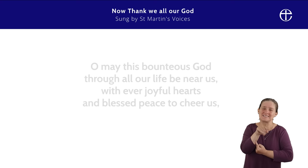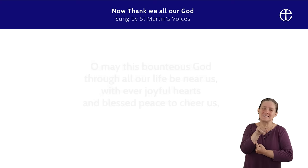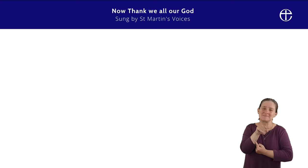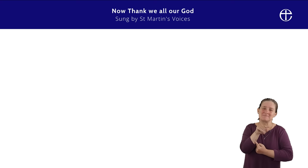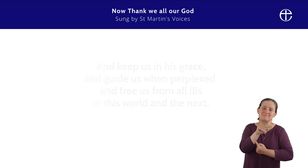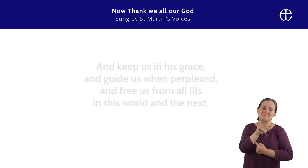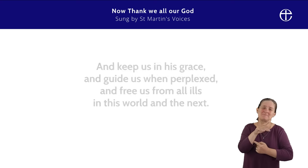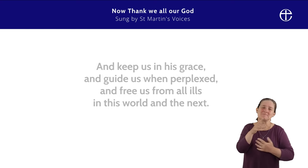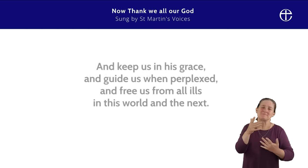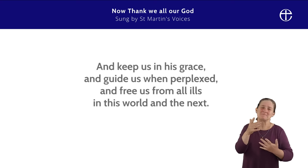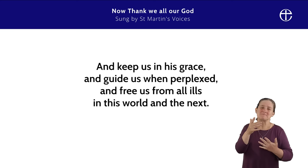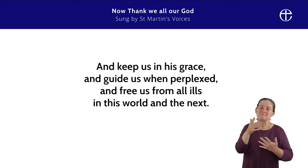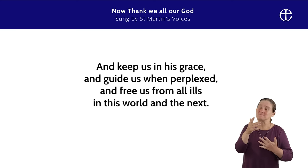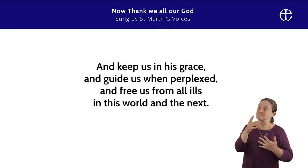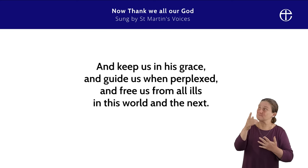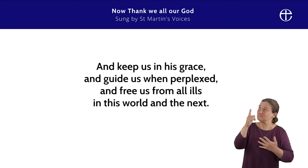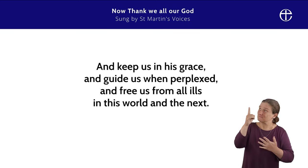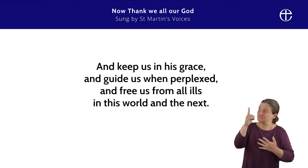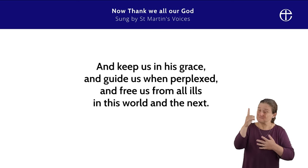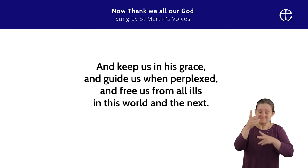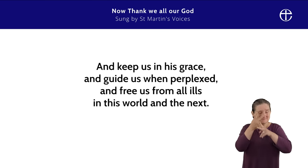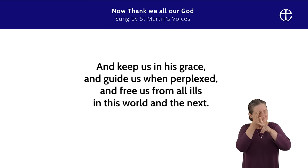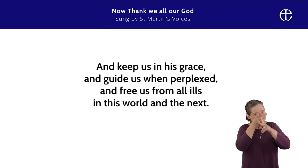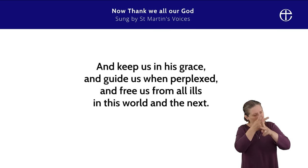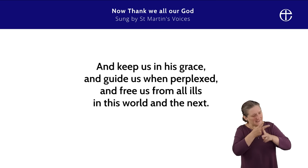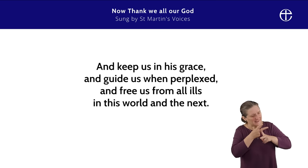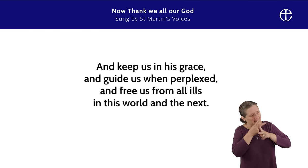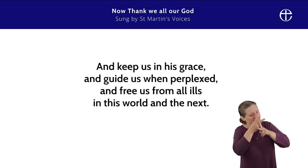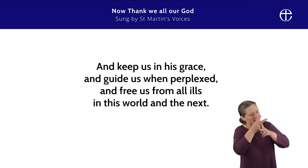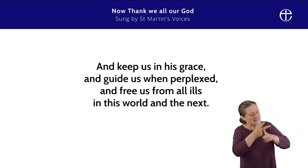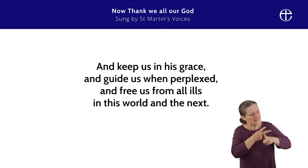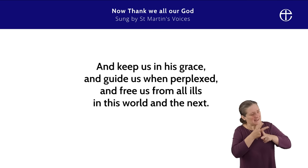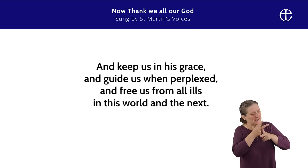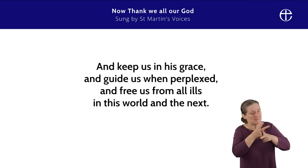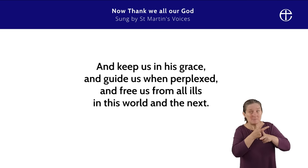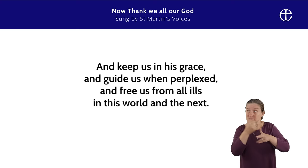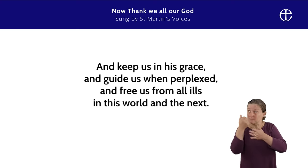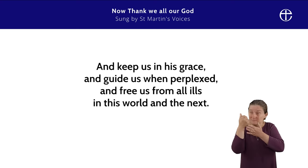And keep us in his grace